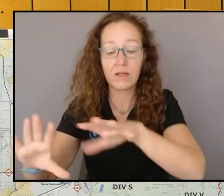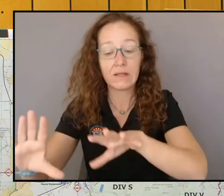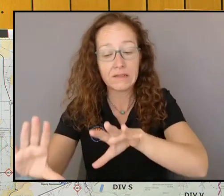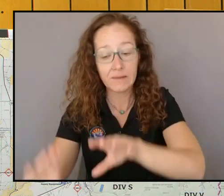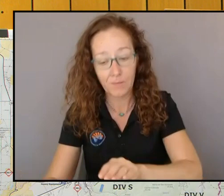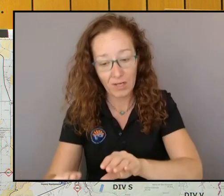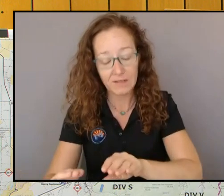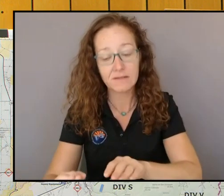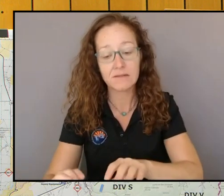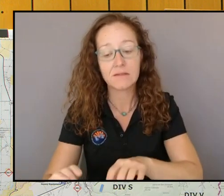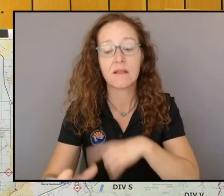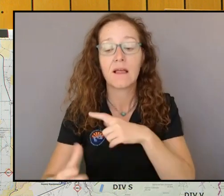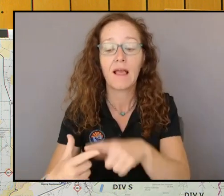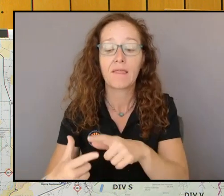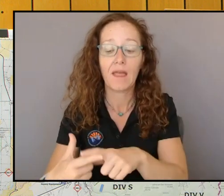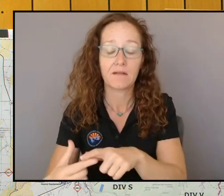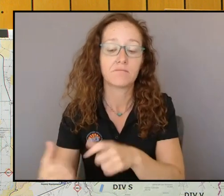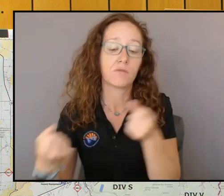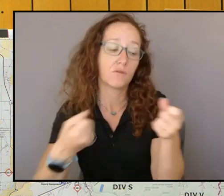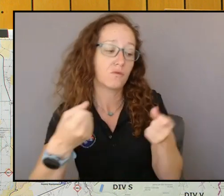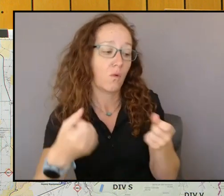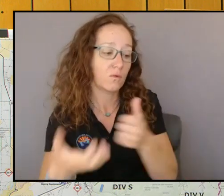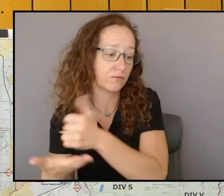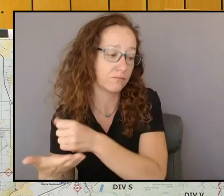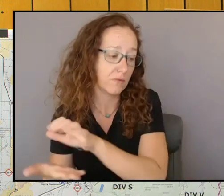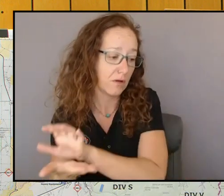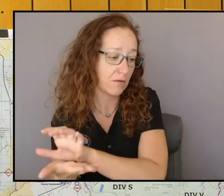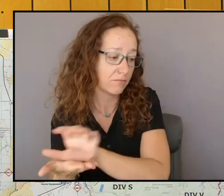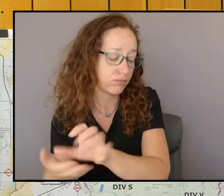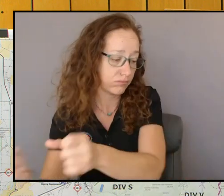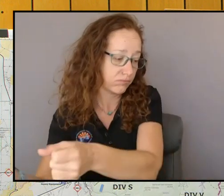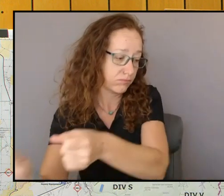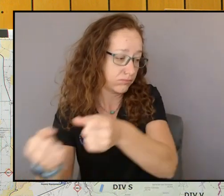around that fire. And over and over again on every part of the